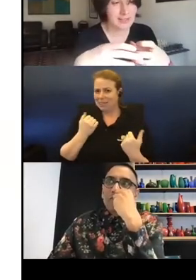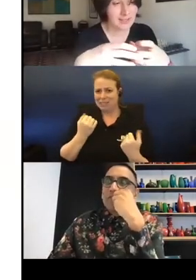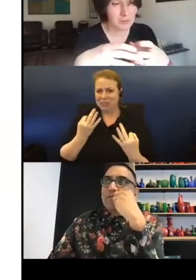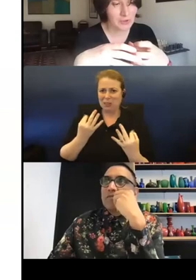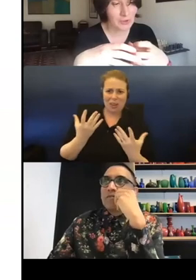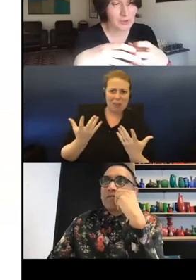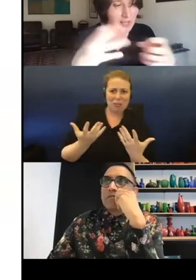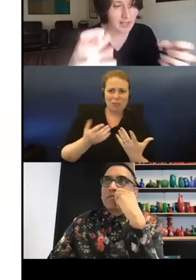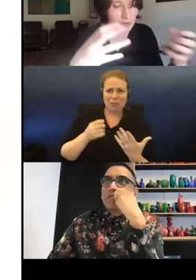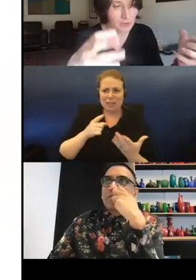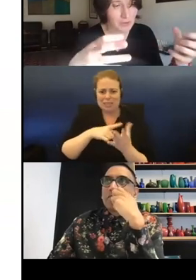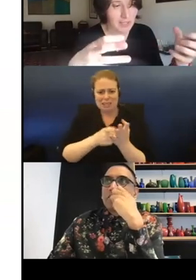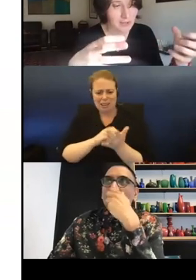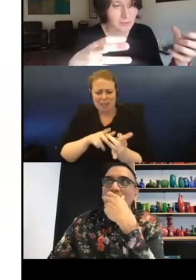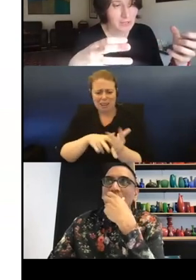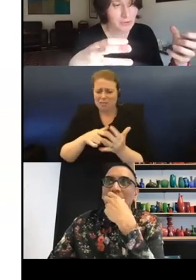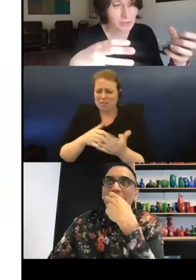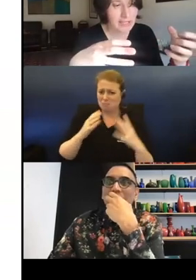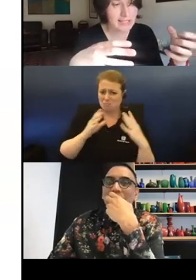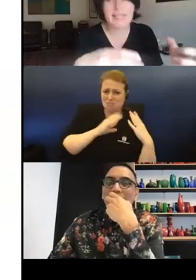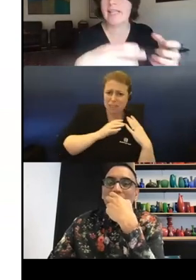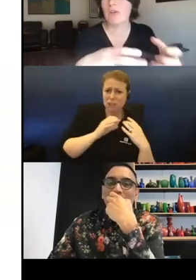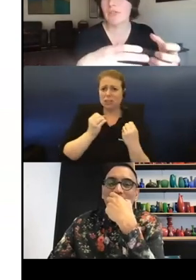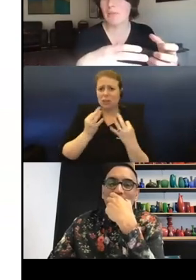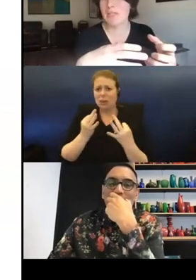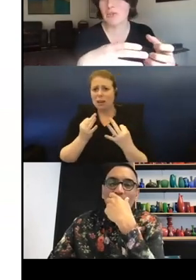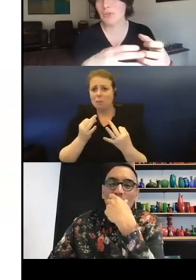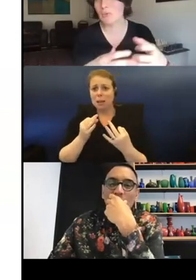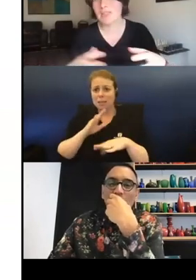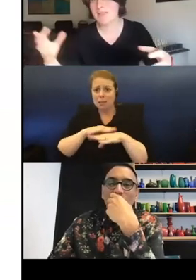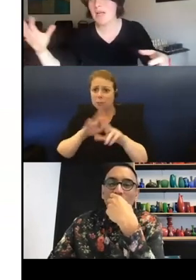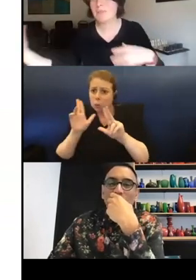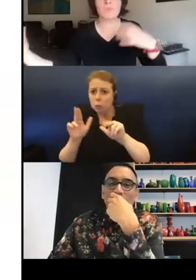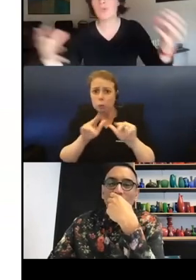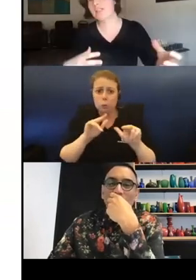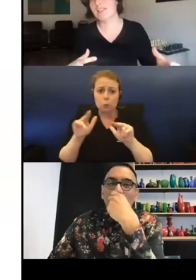was no time to kind of to really take care of them and so there were these multiple workers that